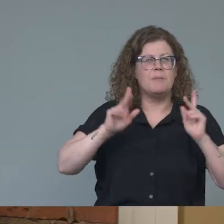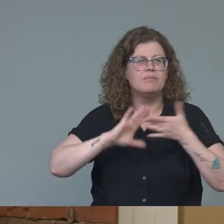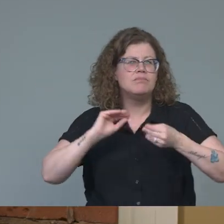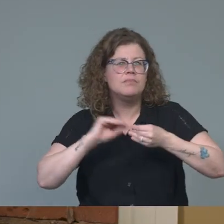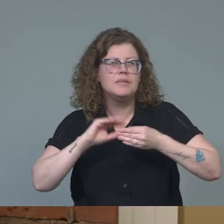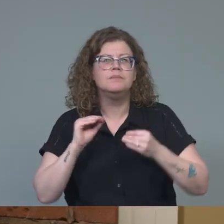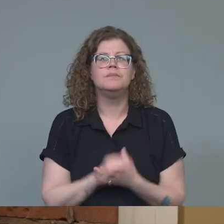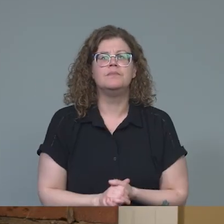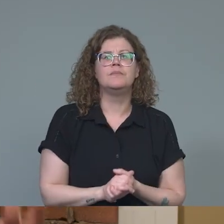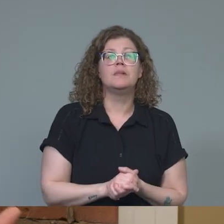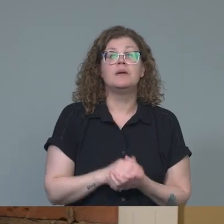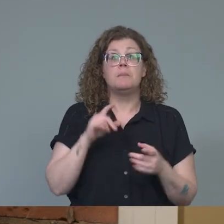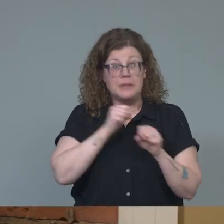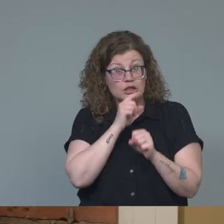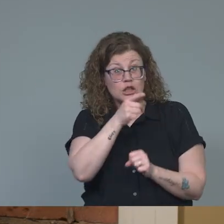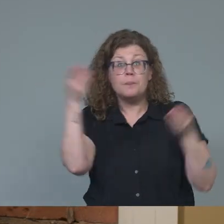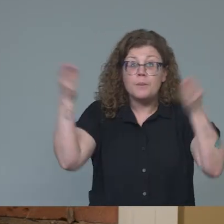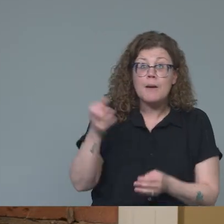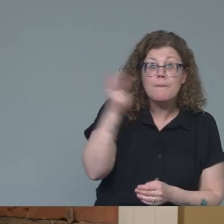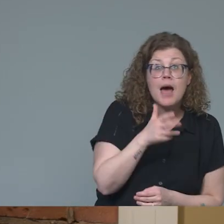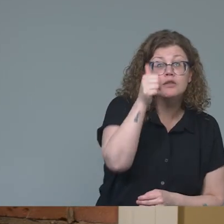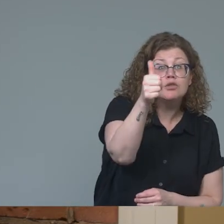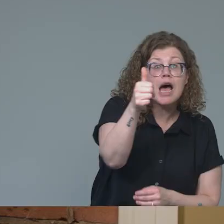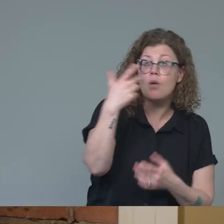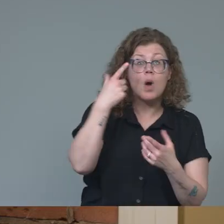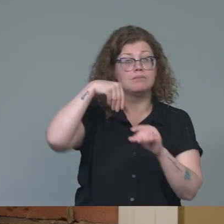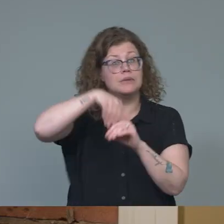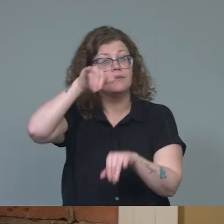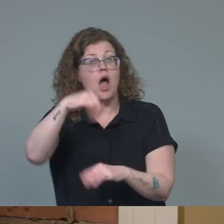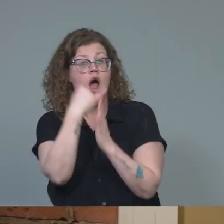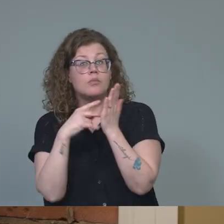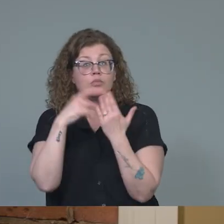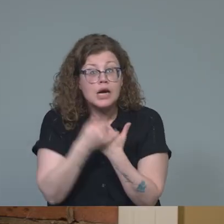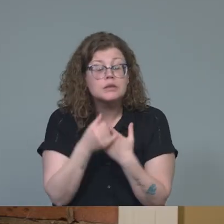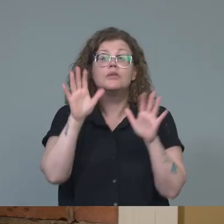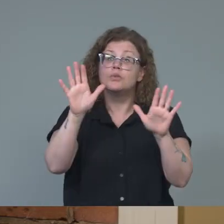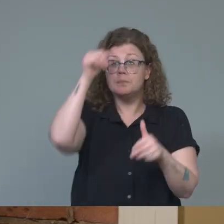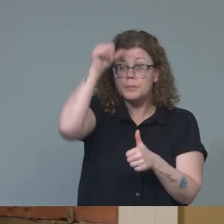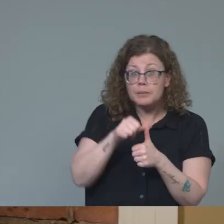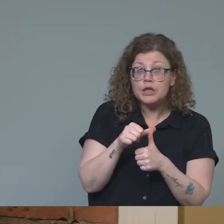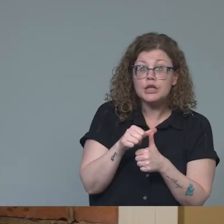that you work that draws people in and connects them to your artwork. And remember, every time you